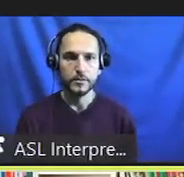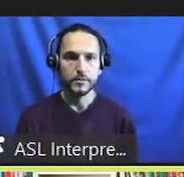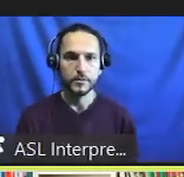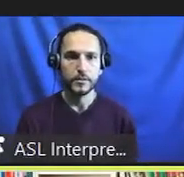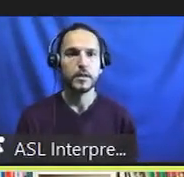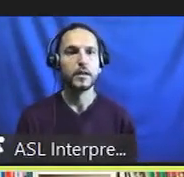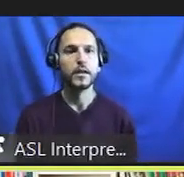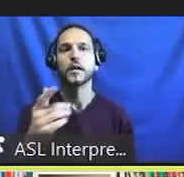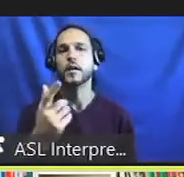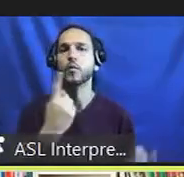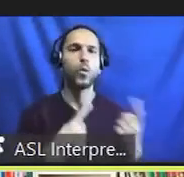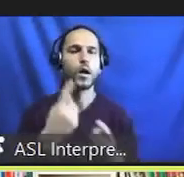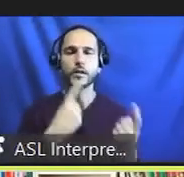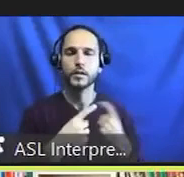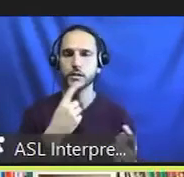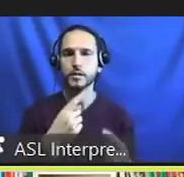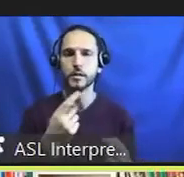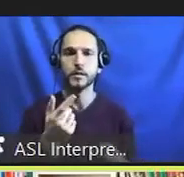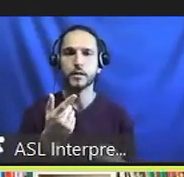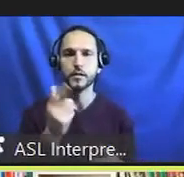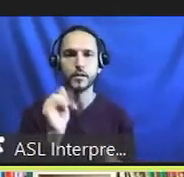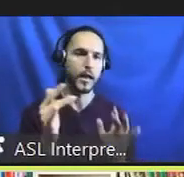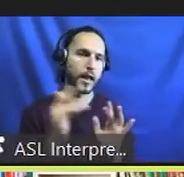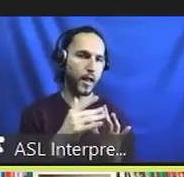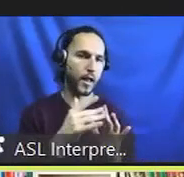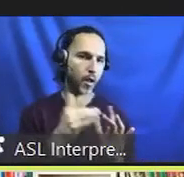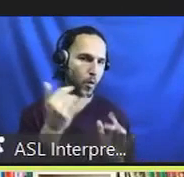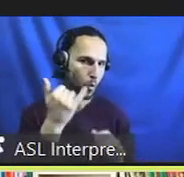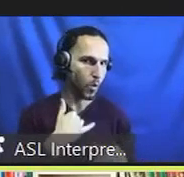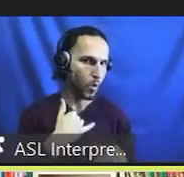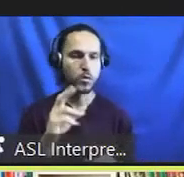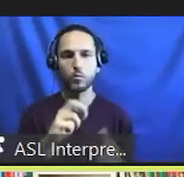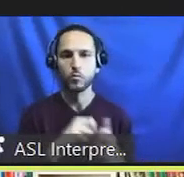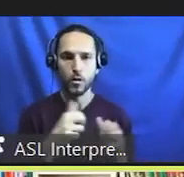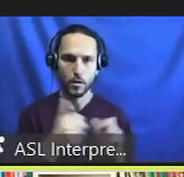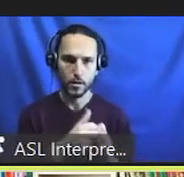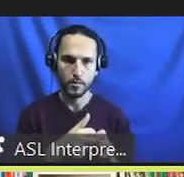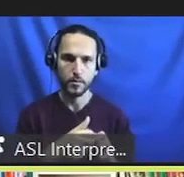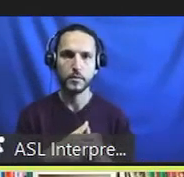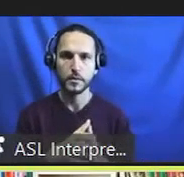Give us a telephone call. It's really no problem. I know I speak for Mike as well.